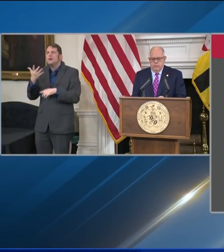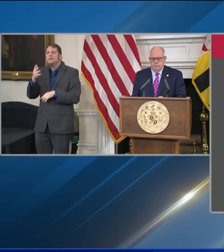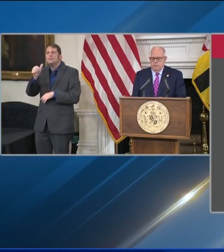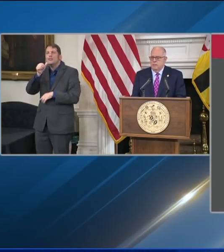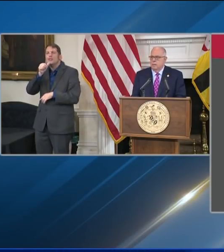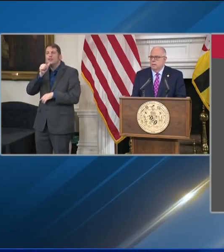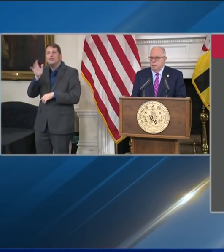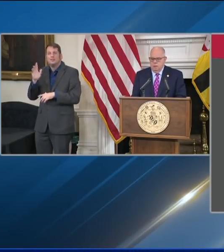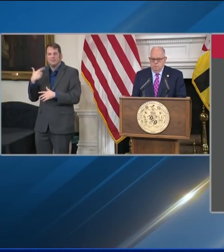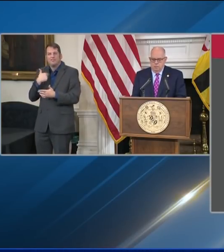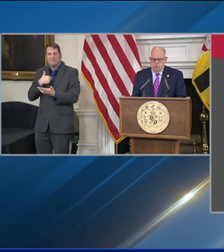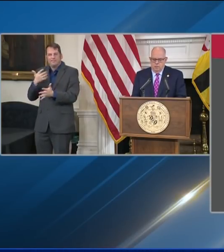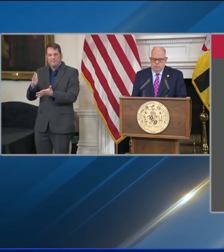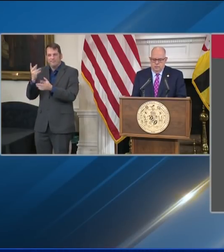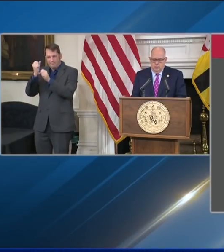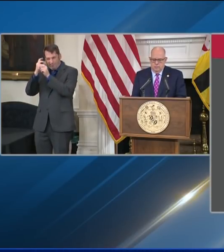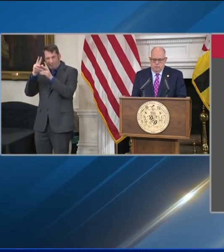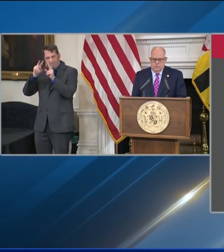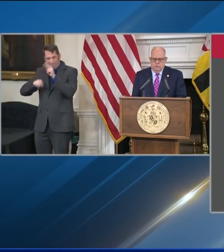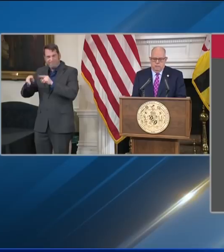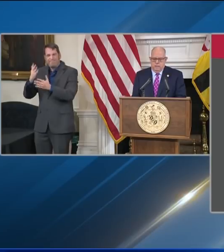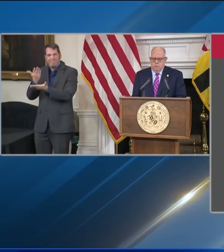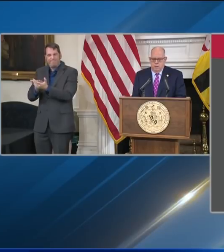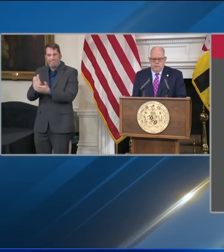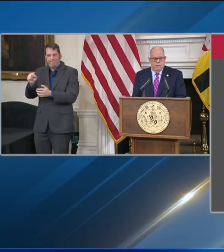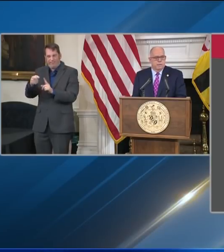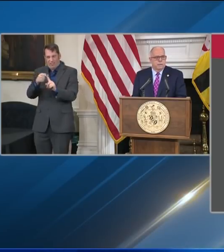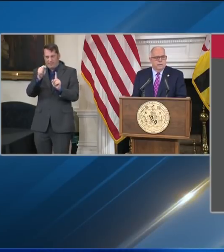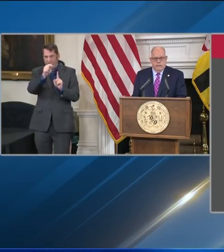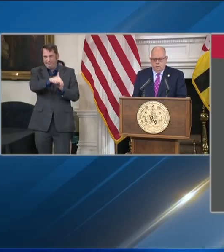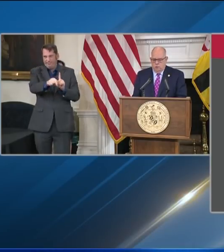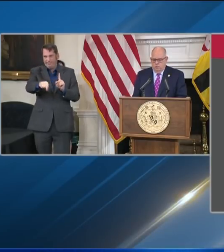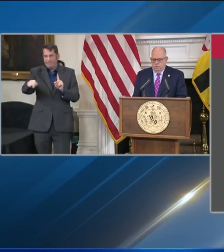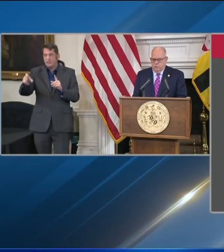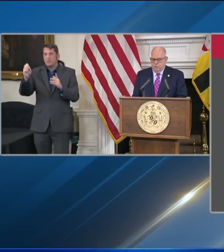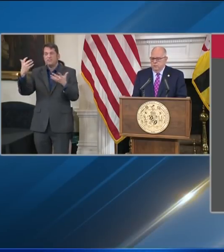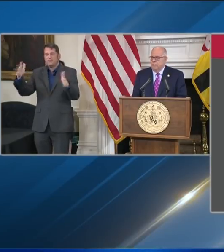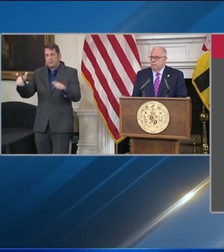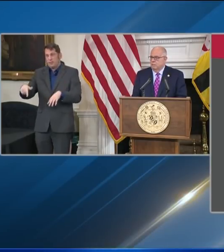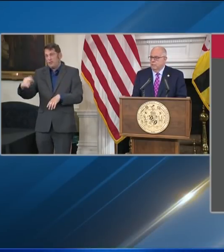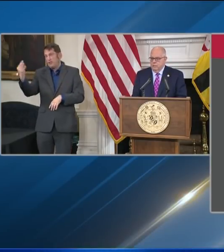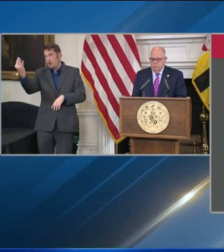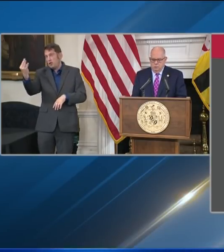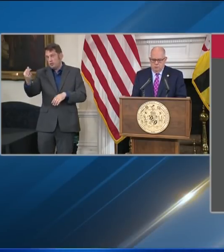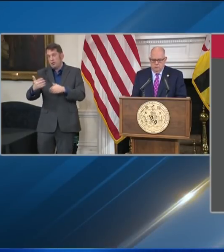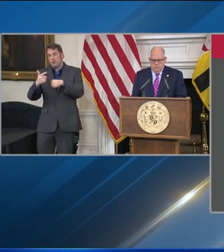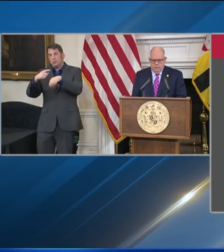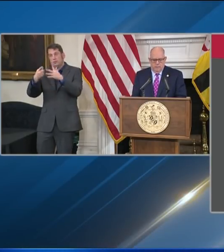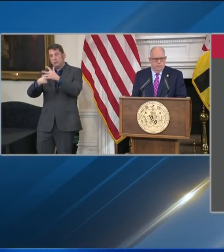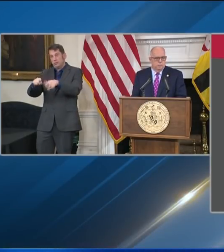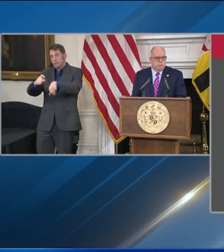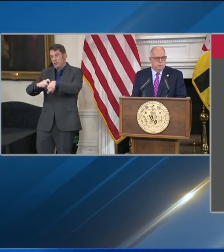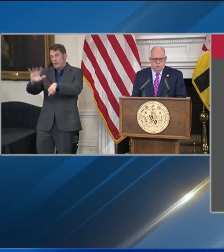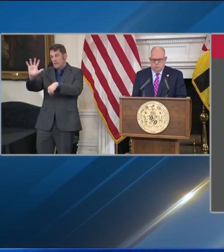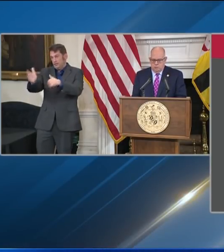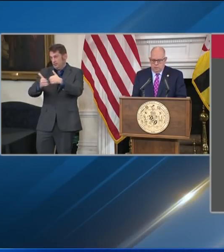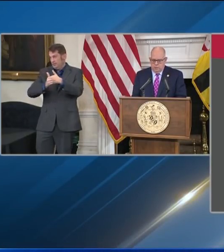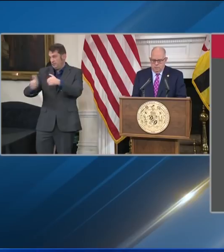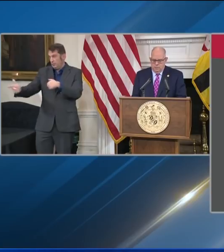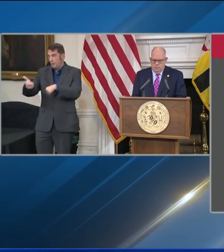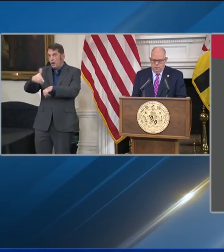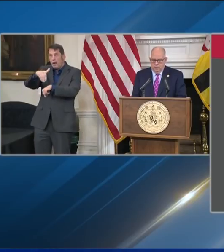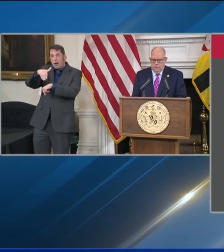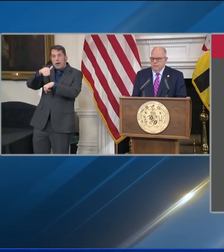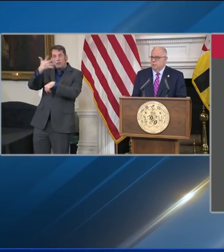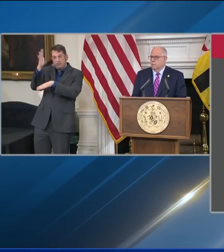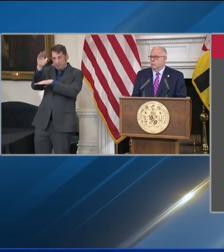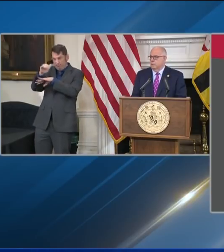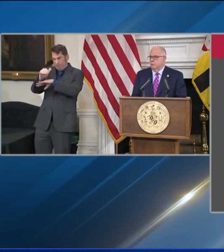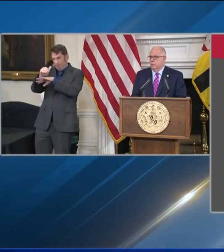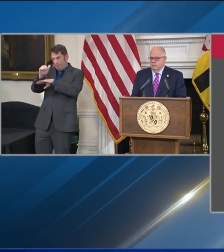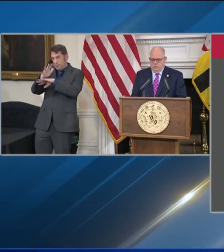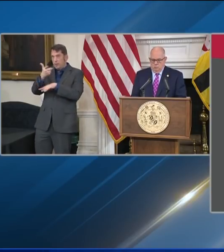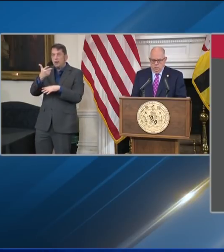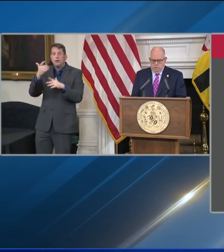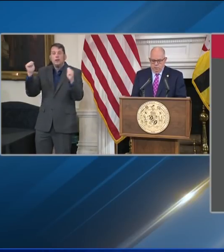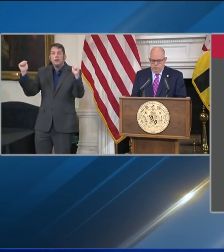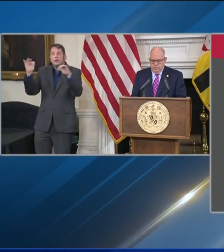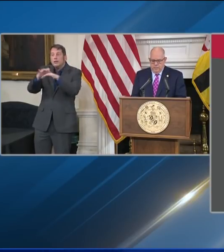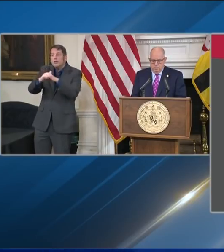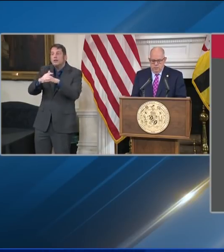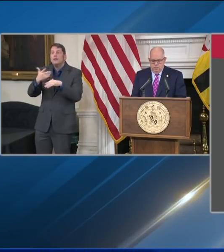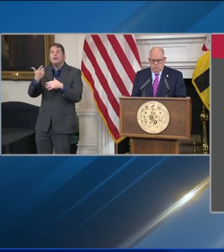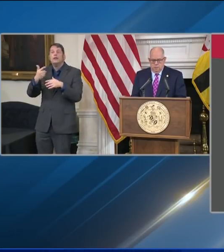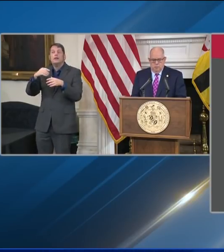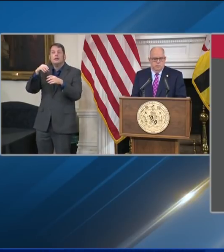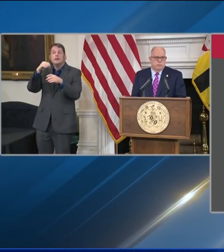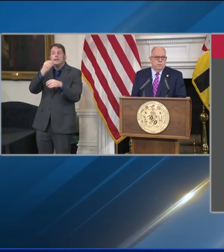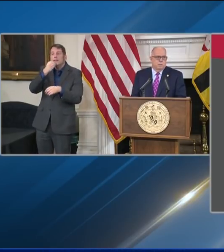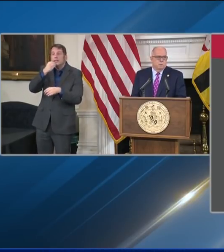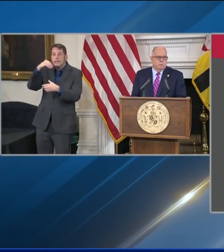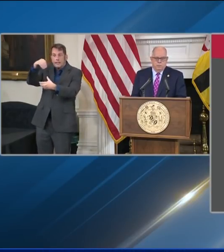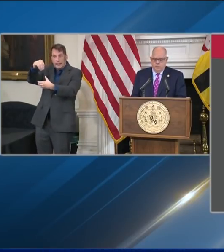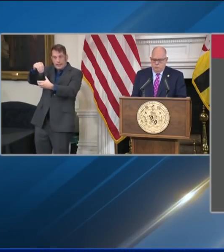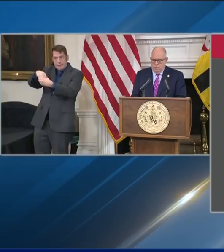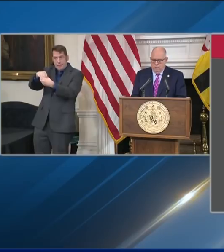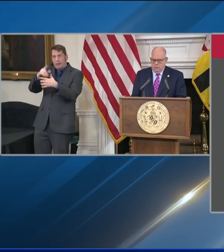TODAY WE’RE ANNOUNCING THAT EFFECTIVE FRIDAY, NOVEMBER 20TH AT 5:00 O’CLOCK P.M. ALL BARS AND RESTAURANTS STATEWIDE AND ALL FACILITIES VENUES NIGHTCLUBS SOCIAL CLUBS AND OTHER